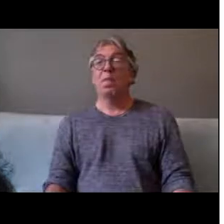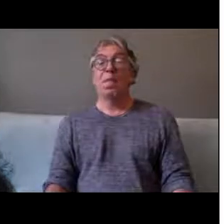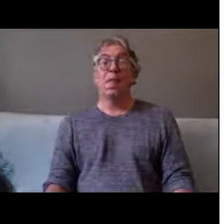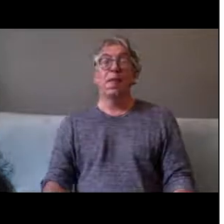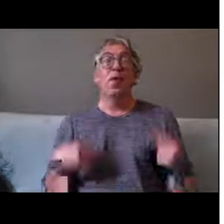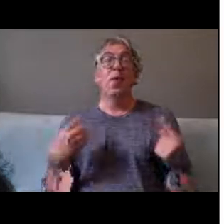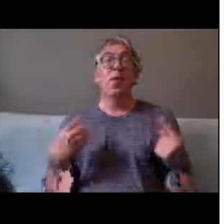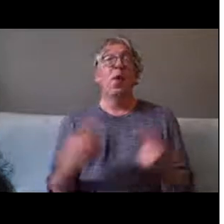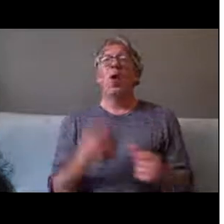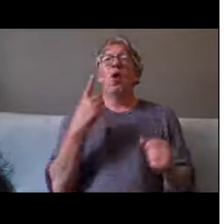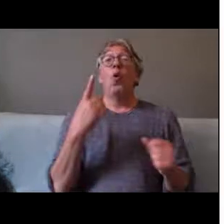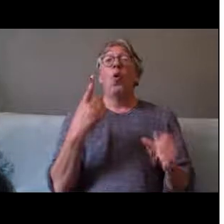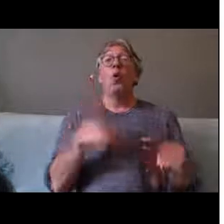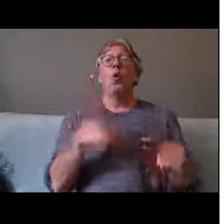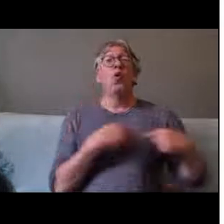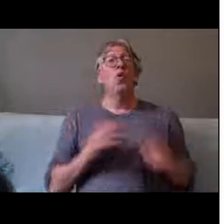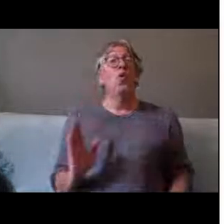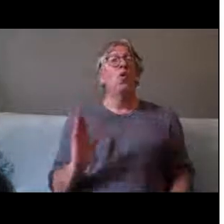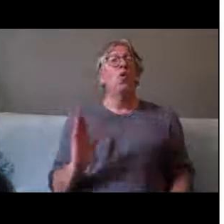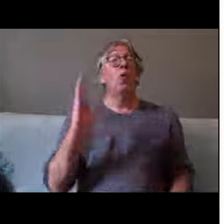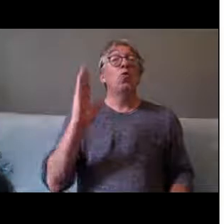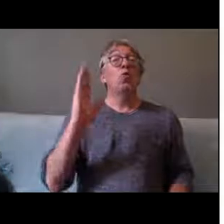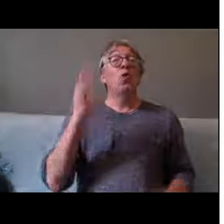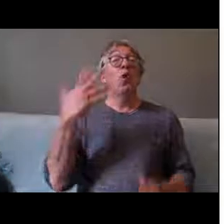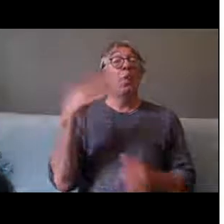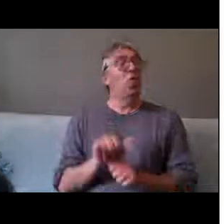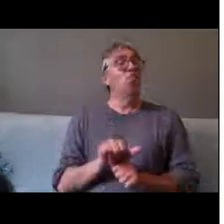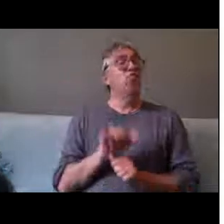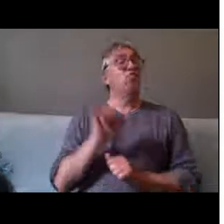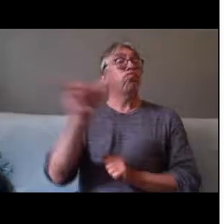which has recently come back from a school project in central Uganda.